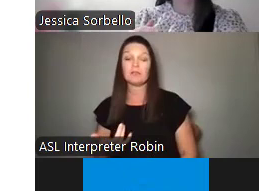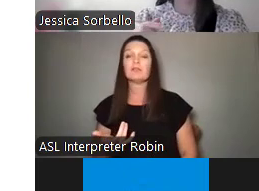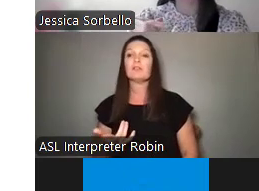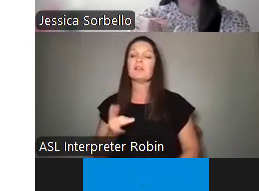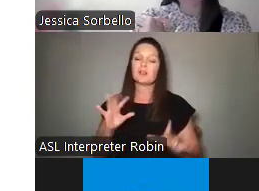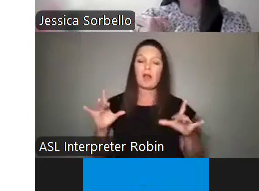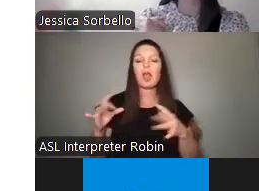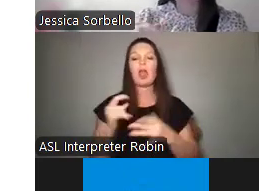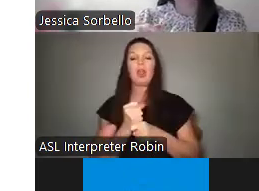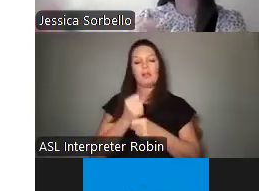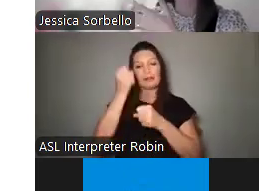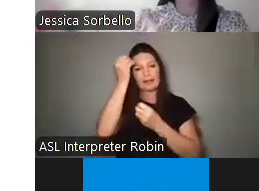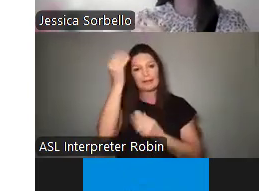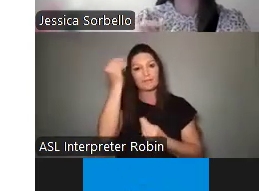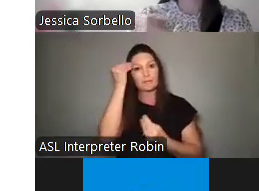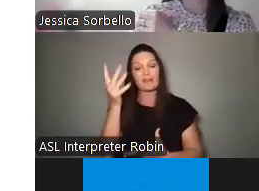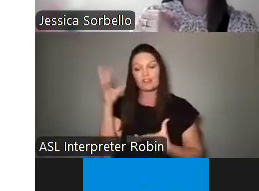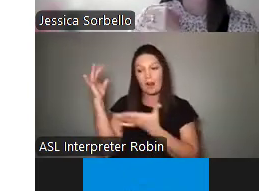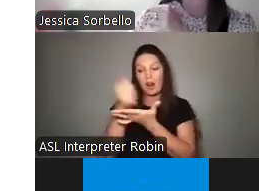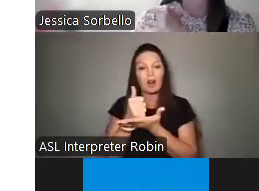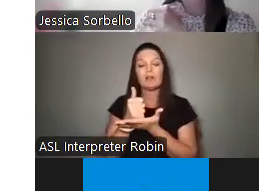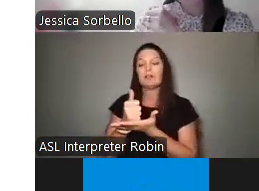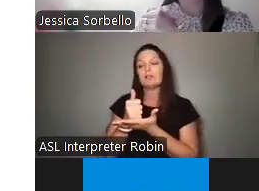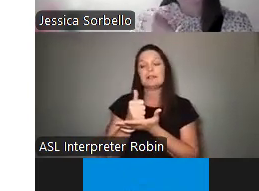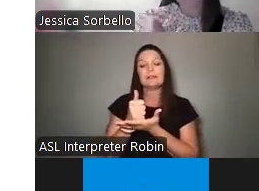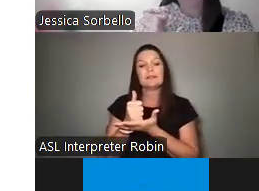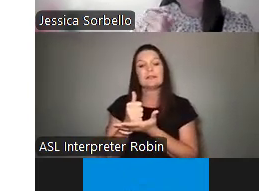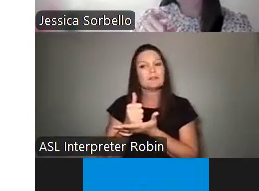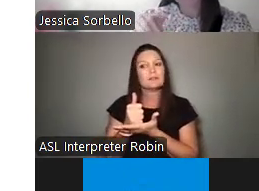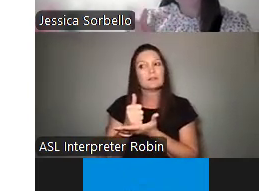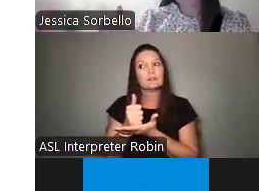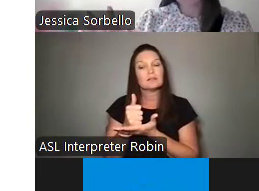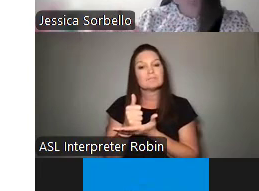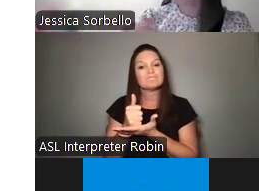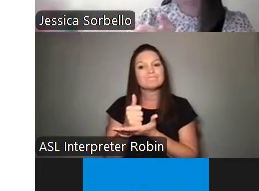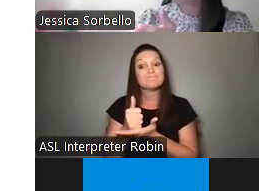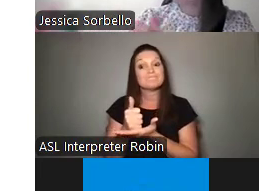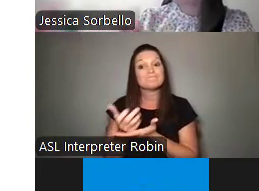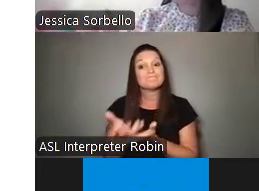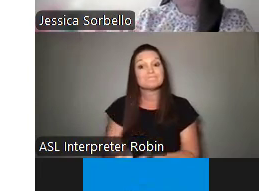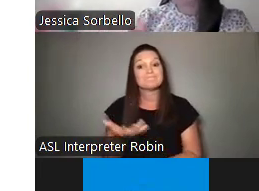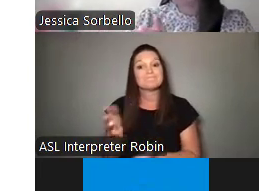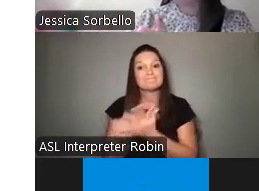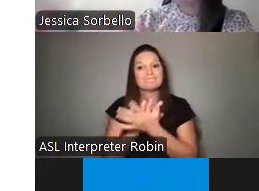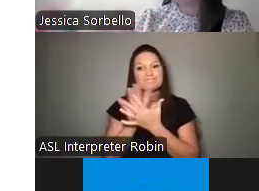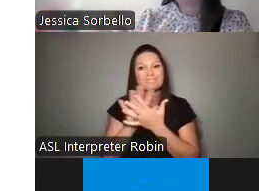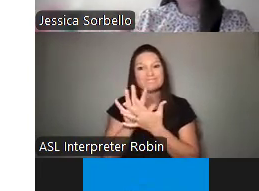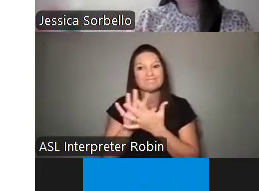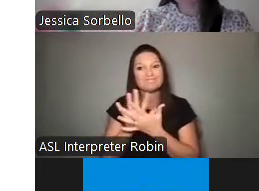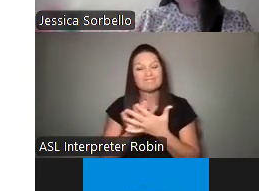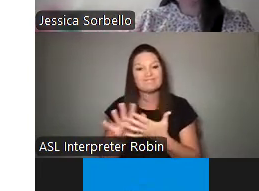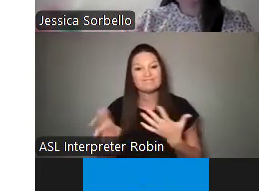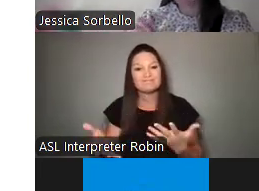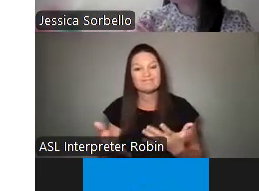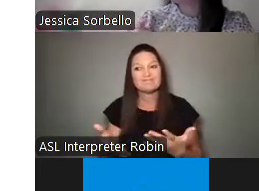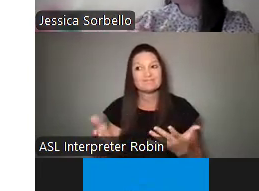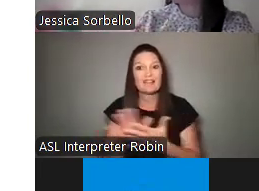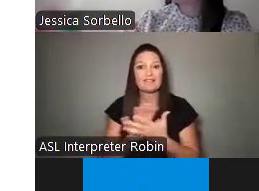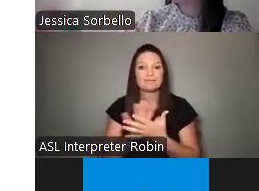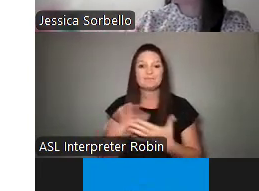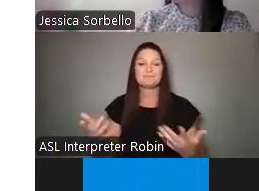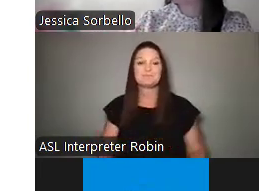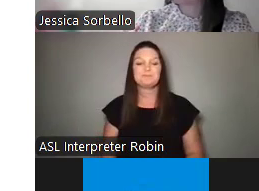suggestions?